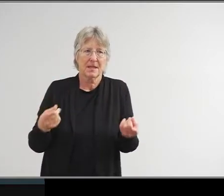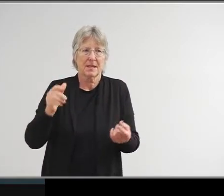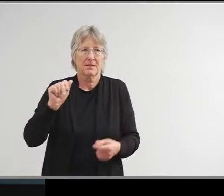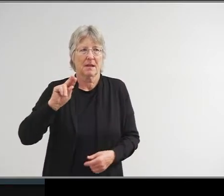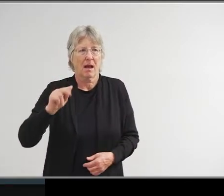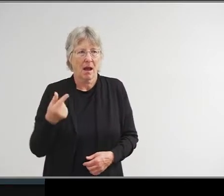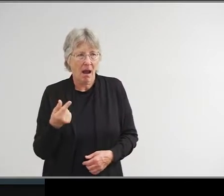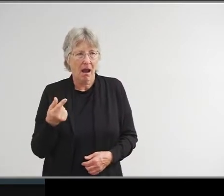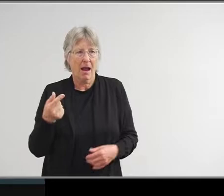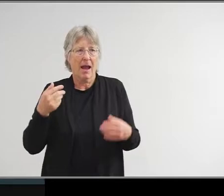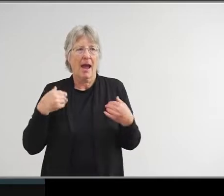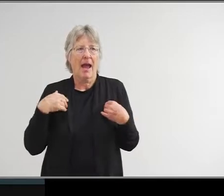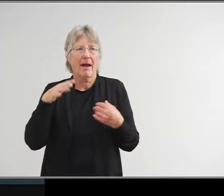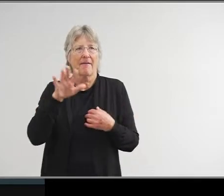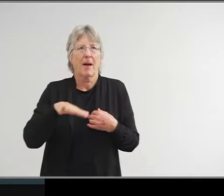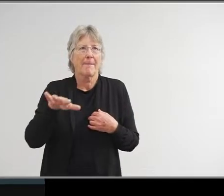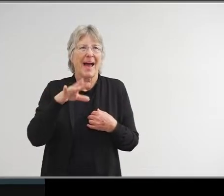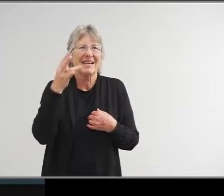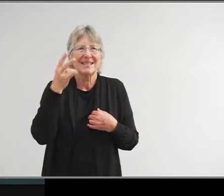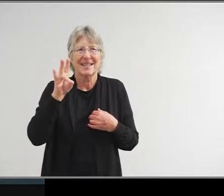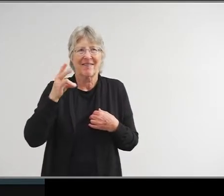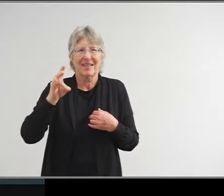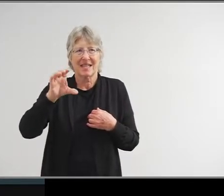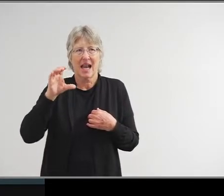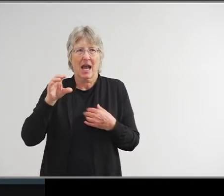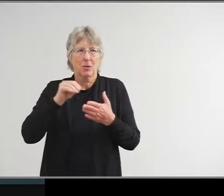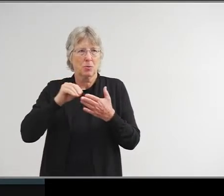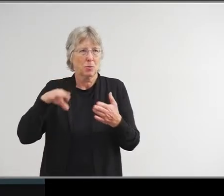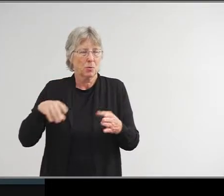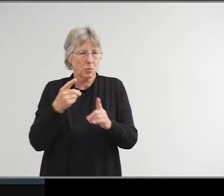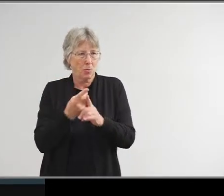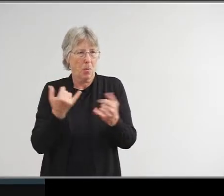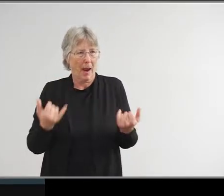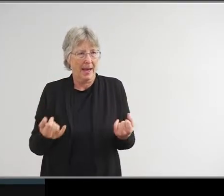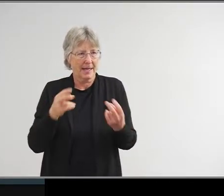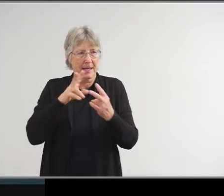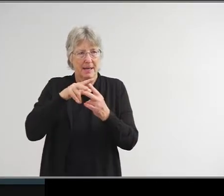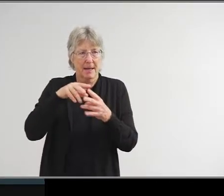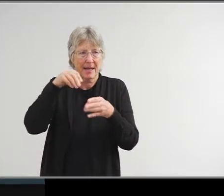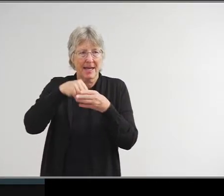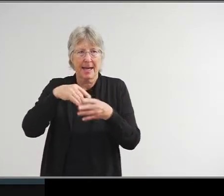We have approximately 1700 students right now that are either in a kid's club,